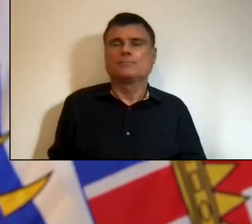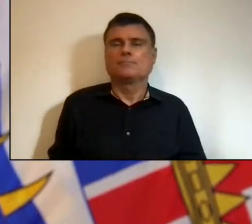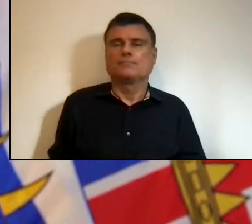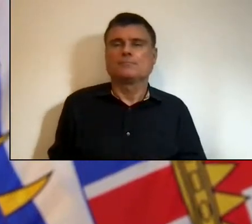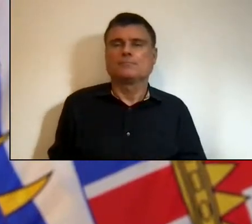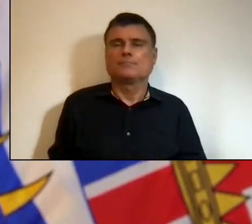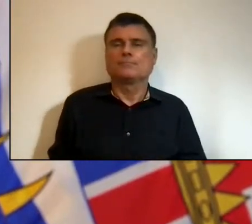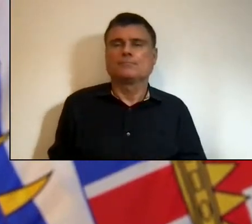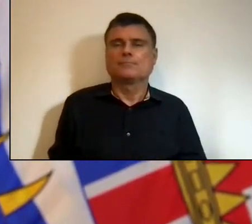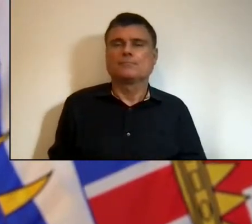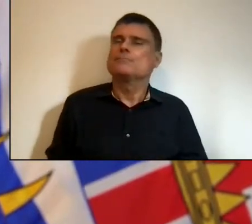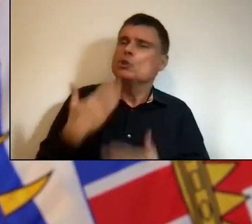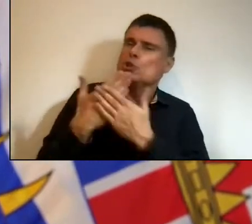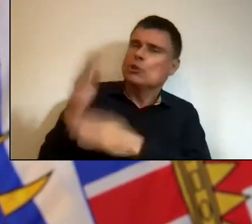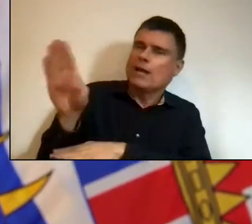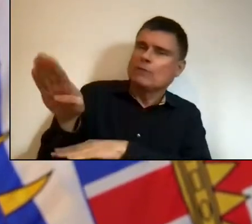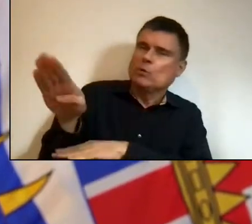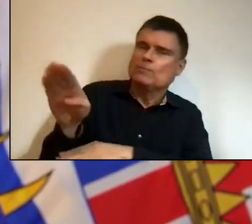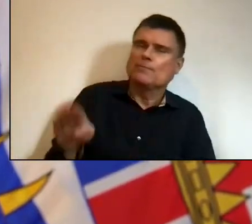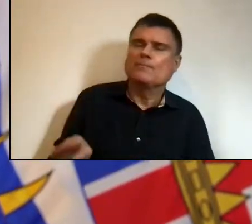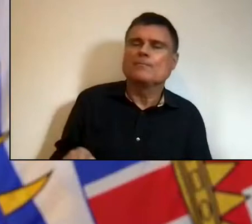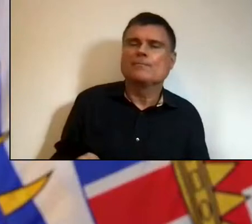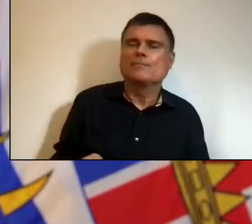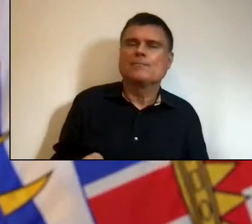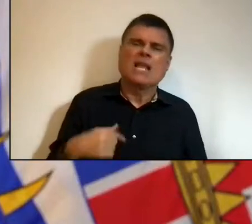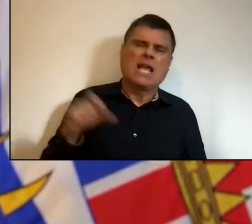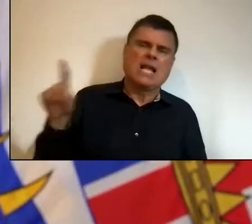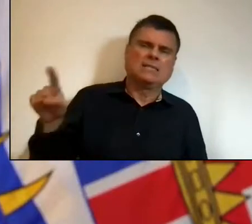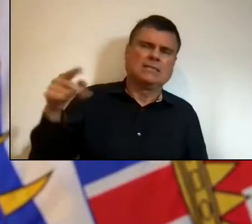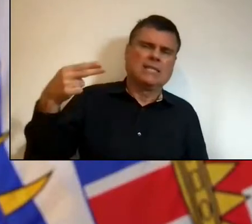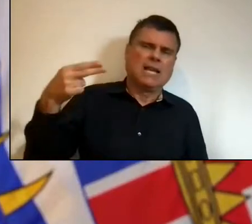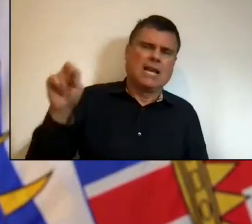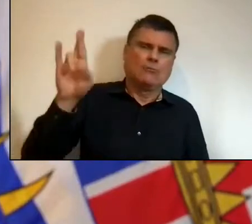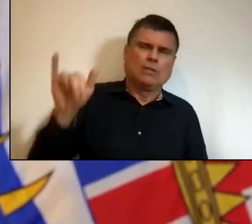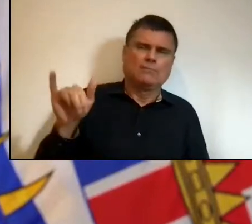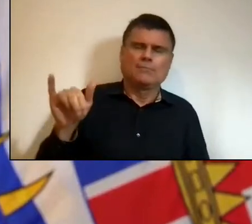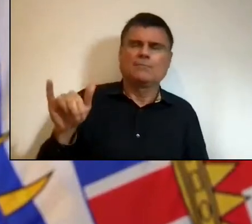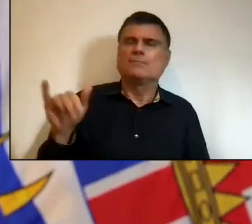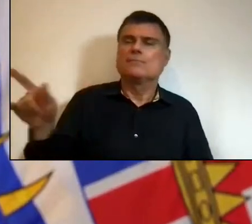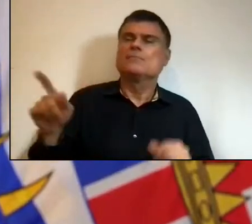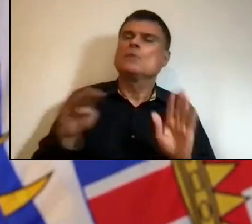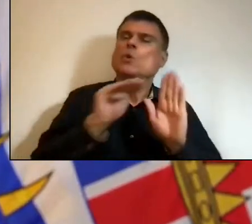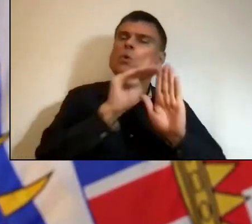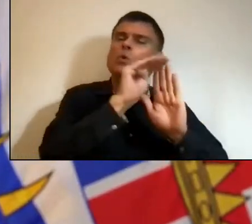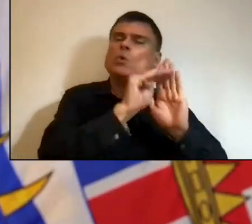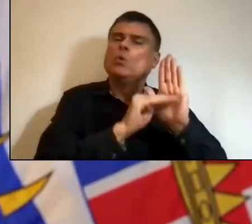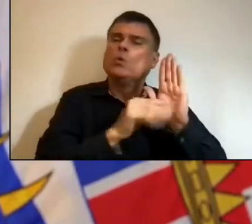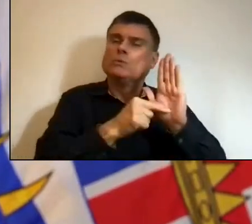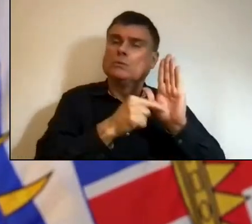afternoon, Dr Henry will guidance about when to be tested be changed soon. NBC the way it